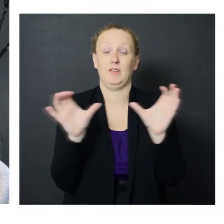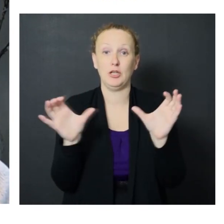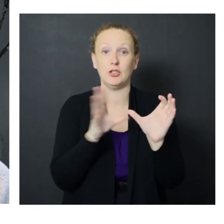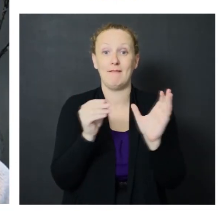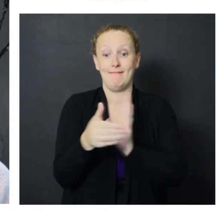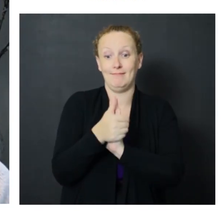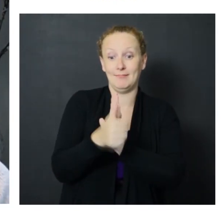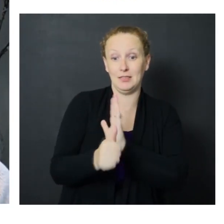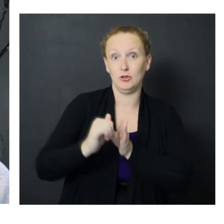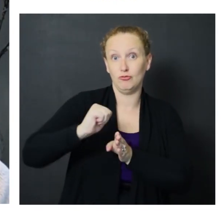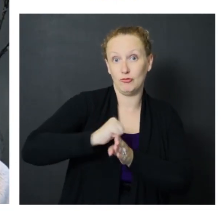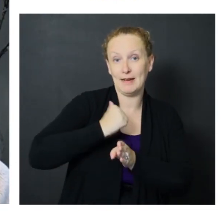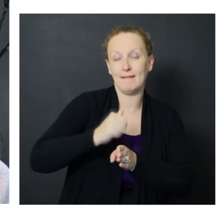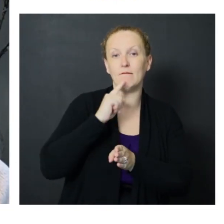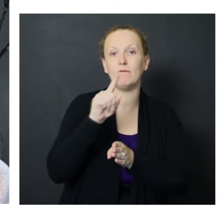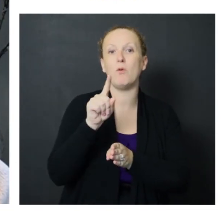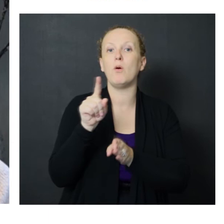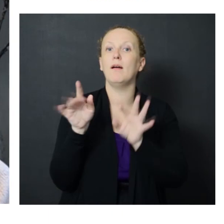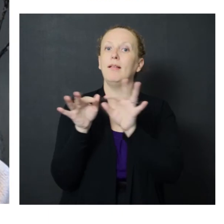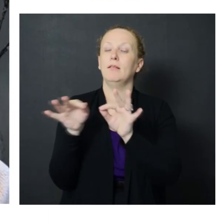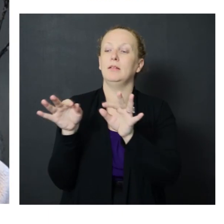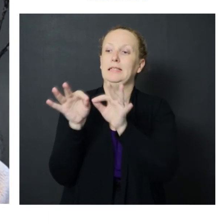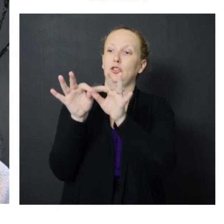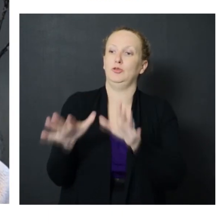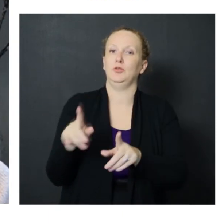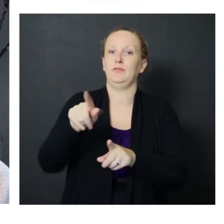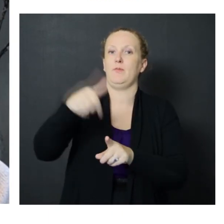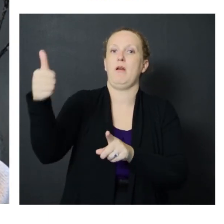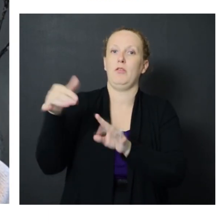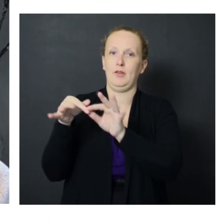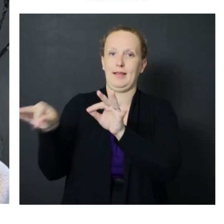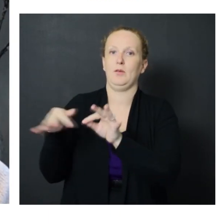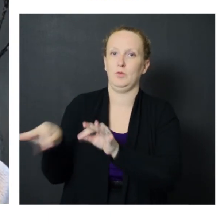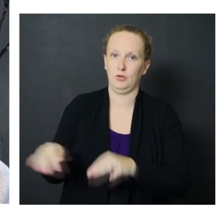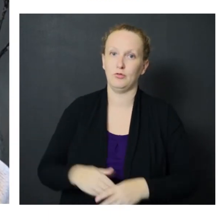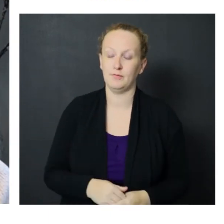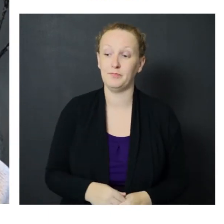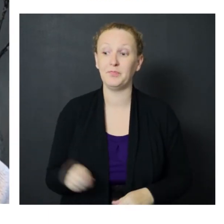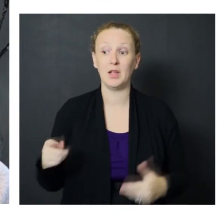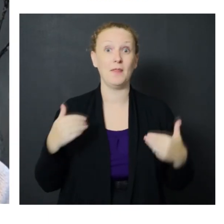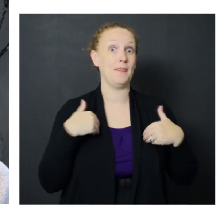Ah, we do have the first step which is the course HI knowledge exam and